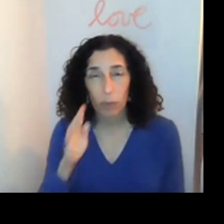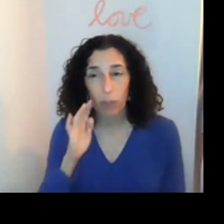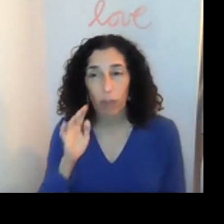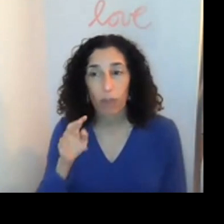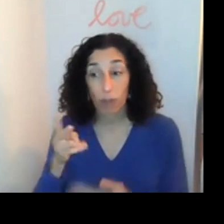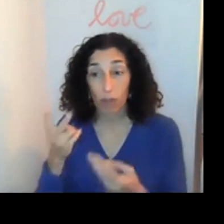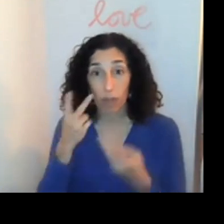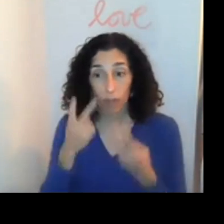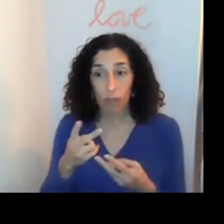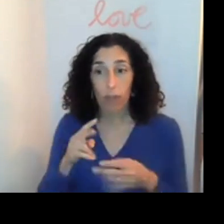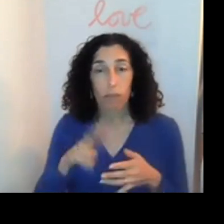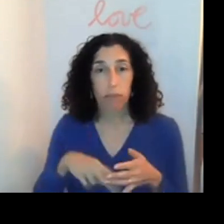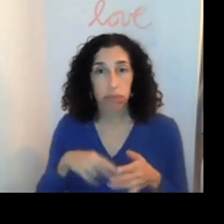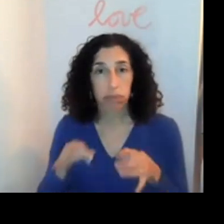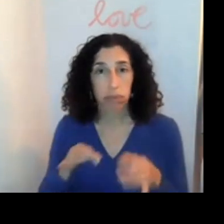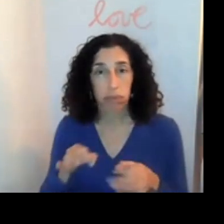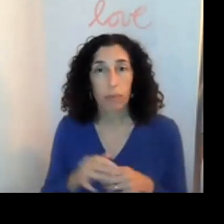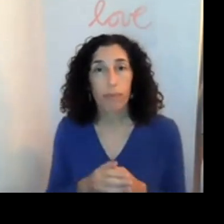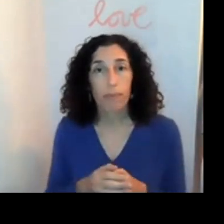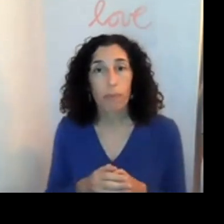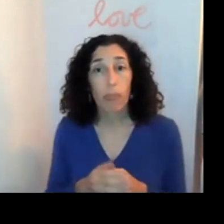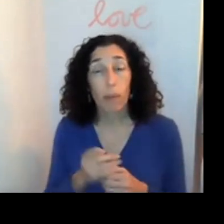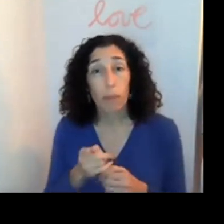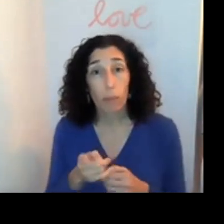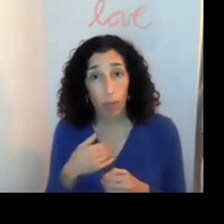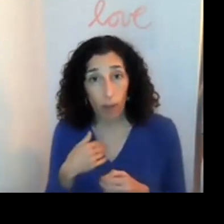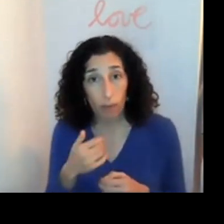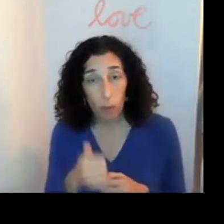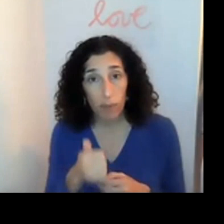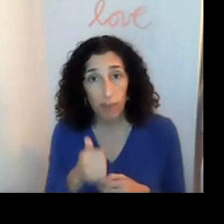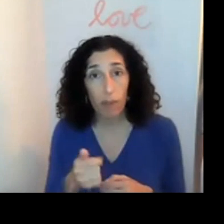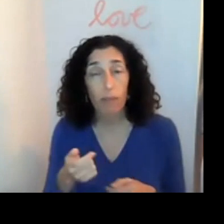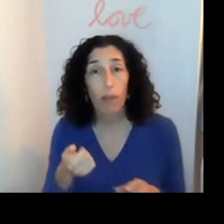or not but we're also planning on sharing all of the alt‑text that was submitted for